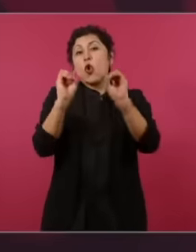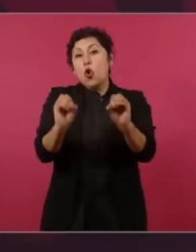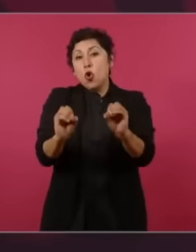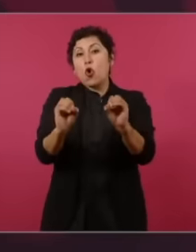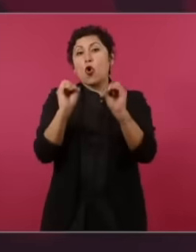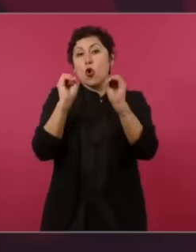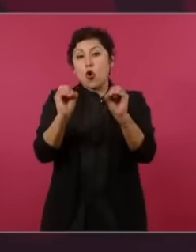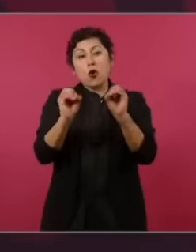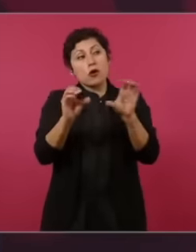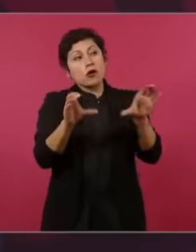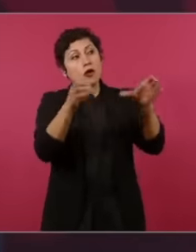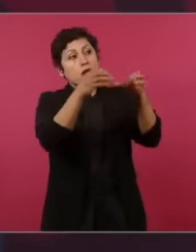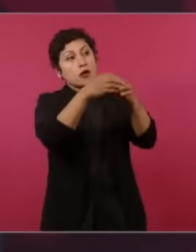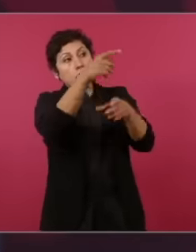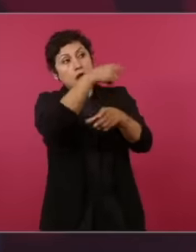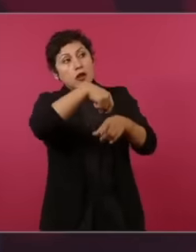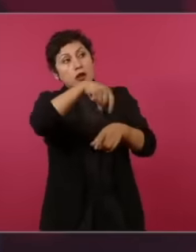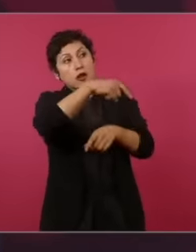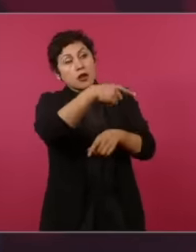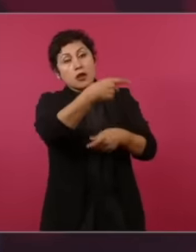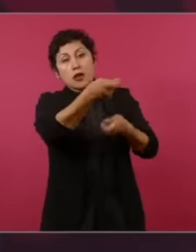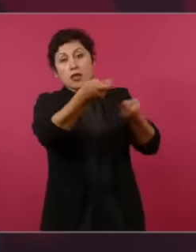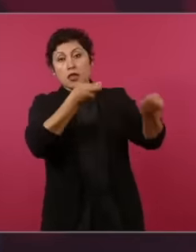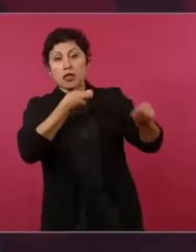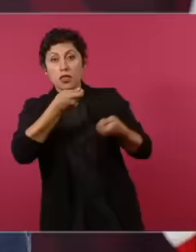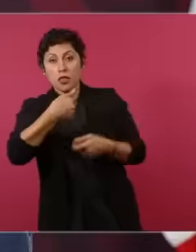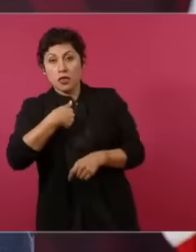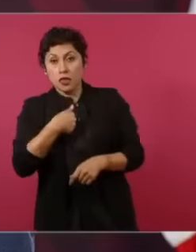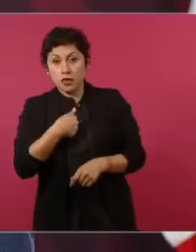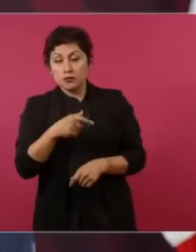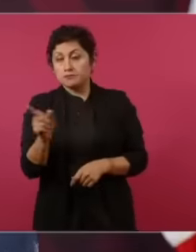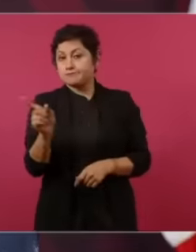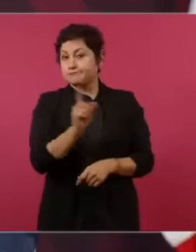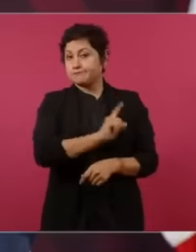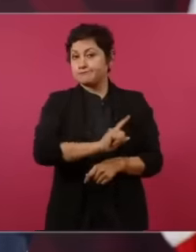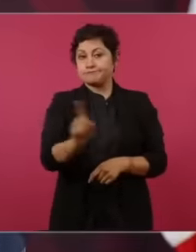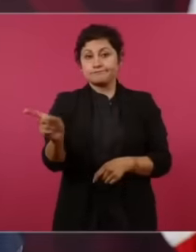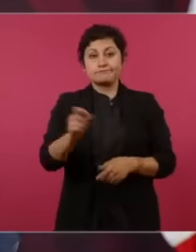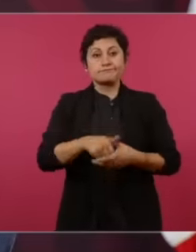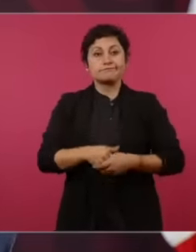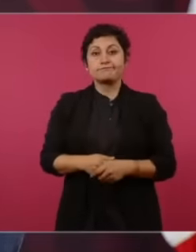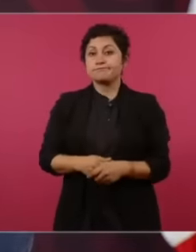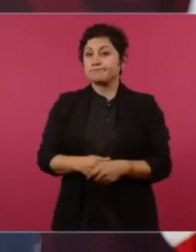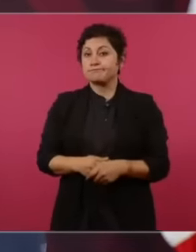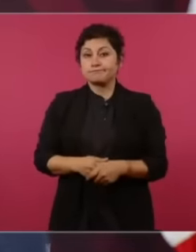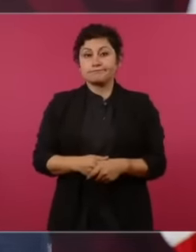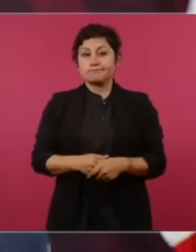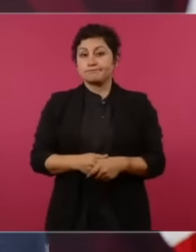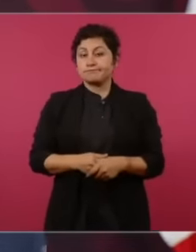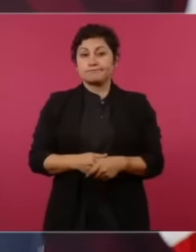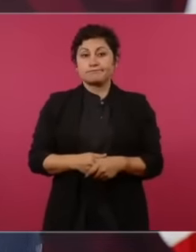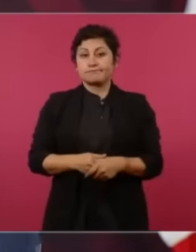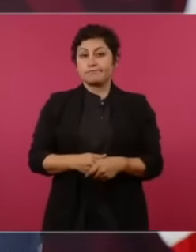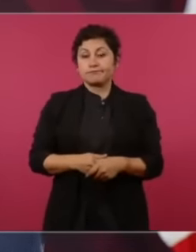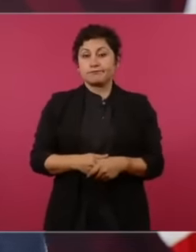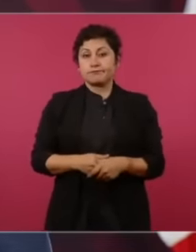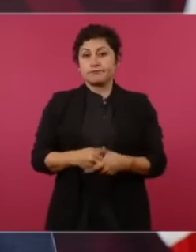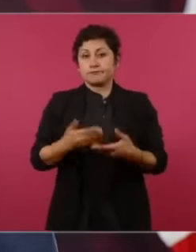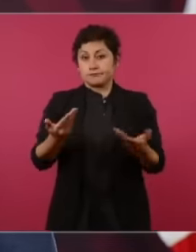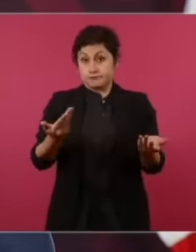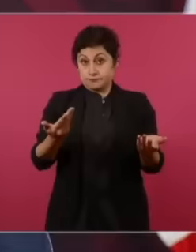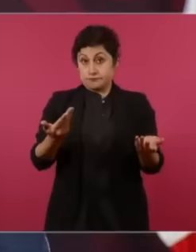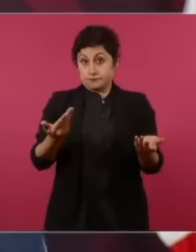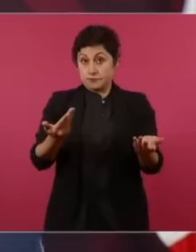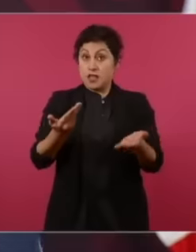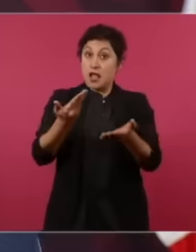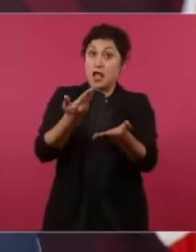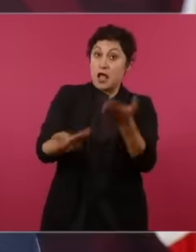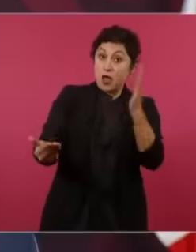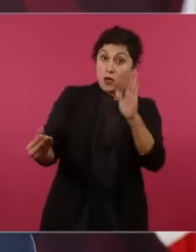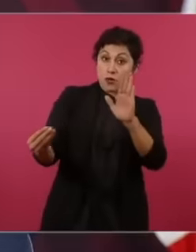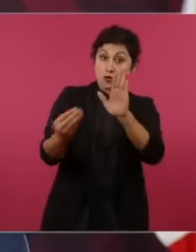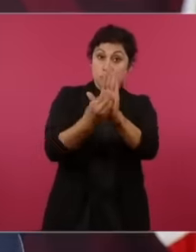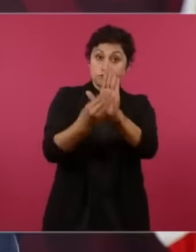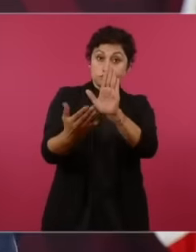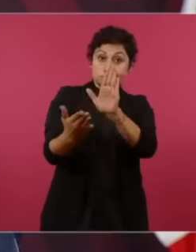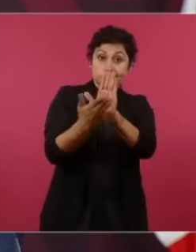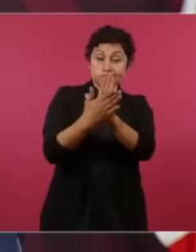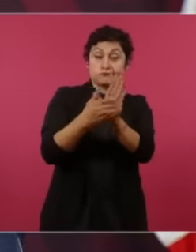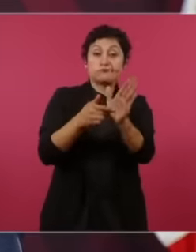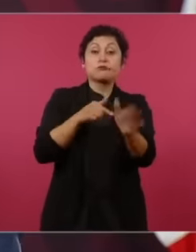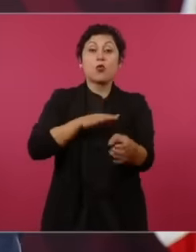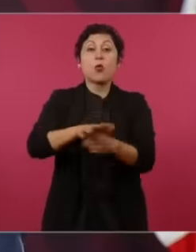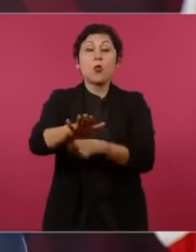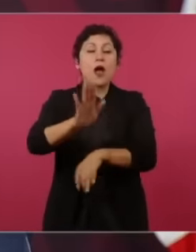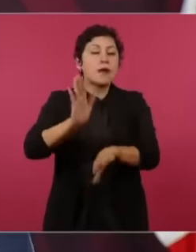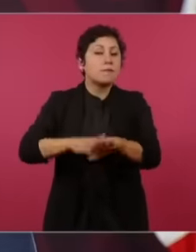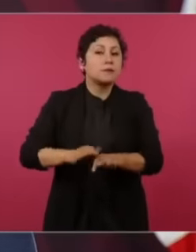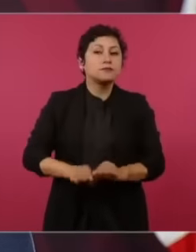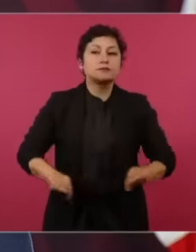minority that is not on the agenda the well-being of the people that is not on the agenda better